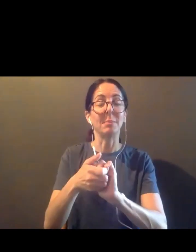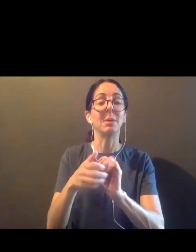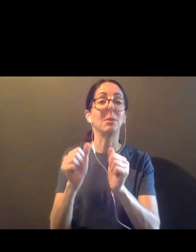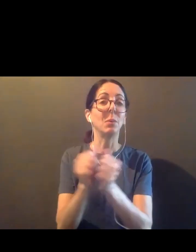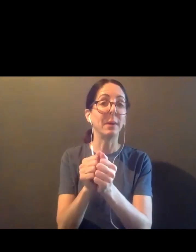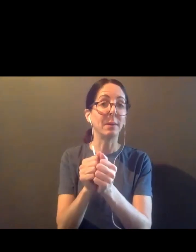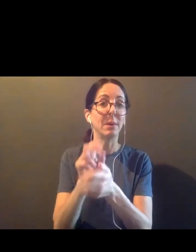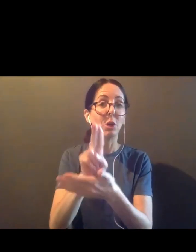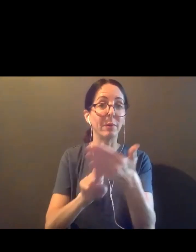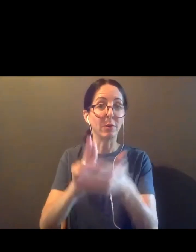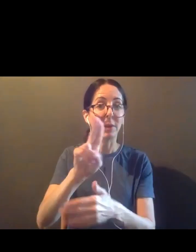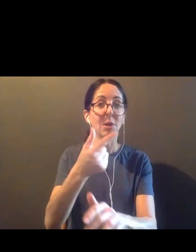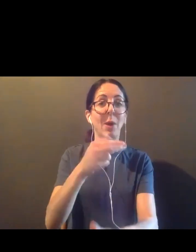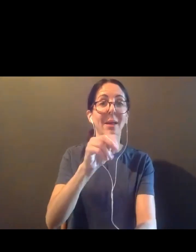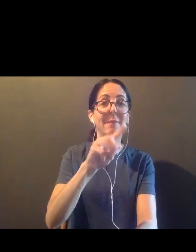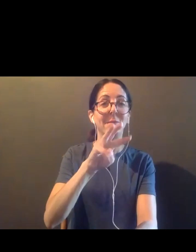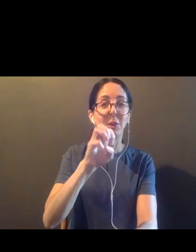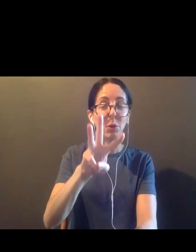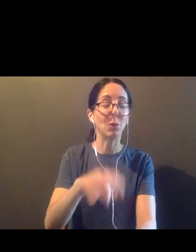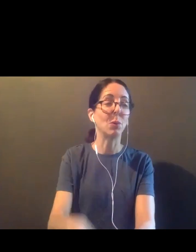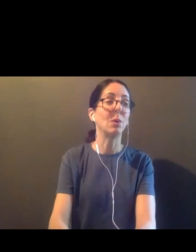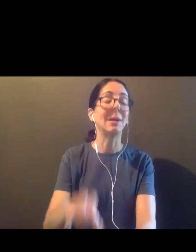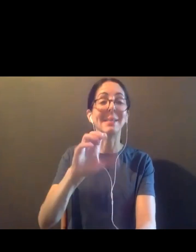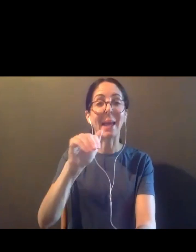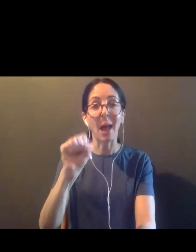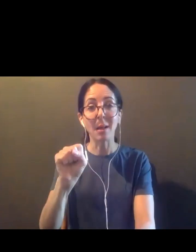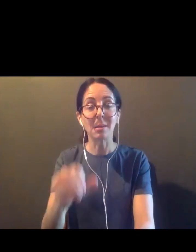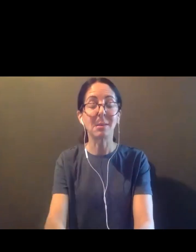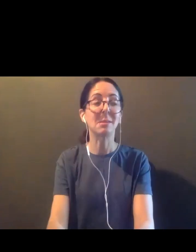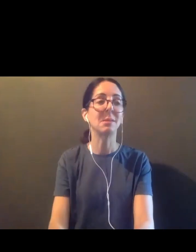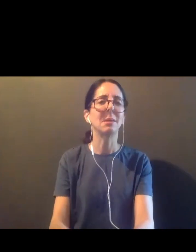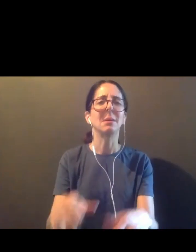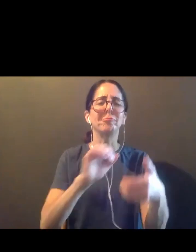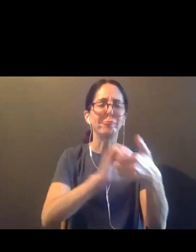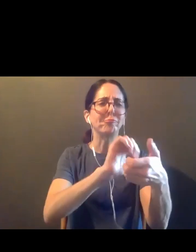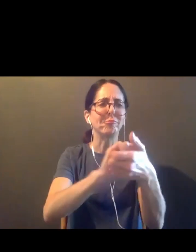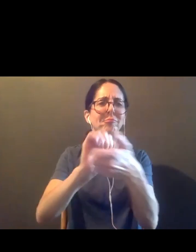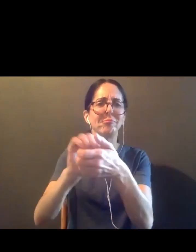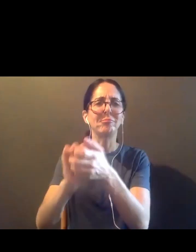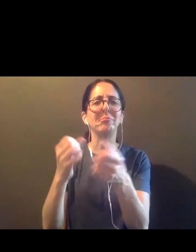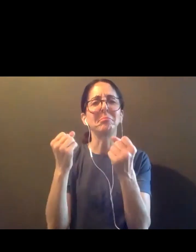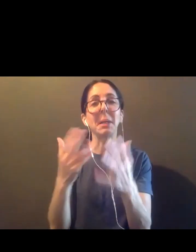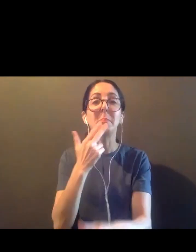Grandview, Children Aid Society, as well as many other small community agencies which